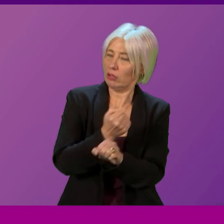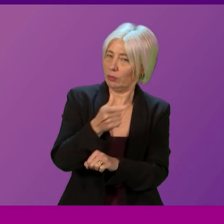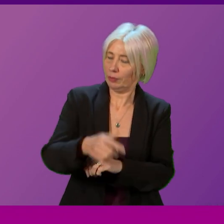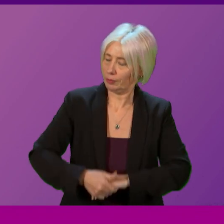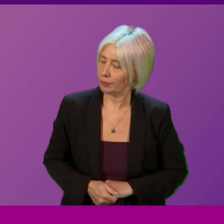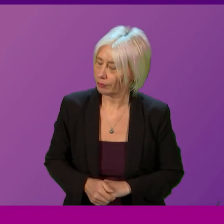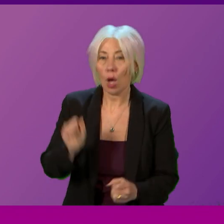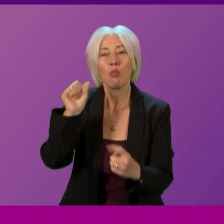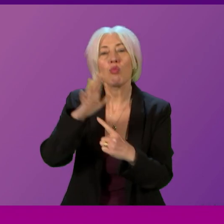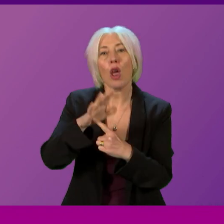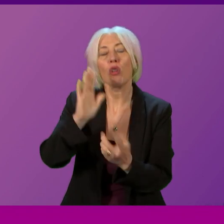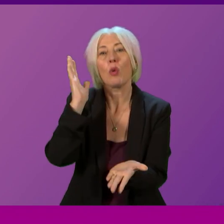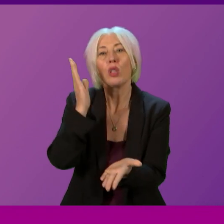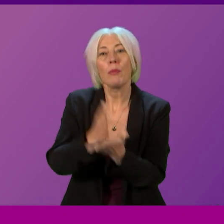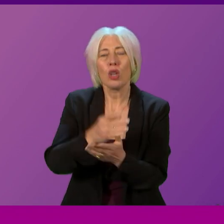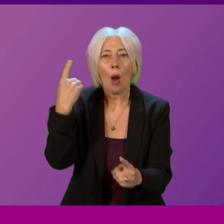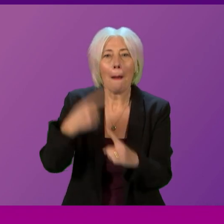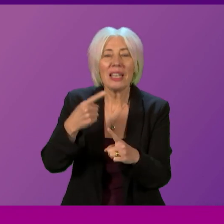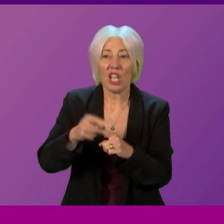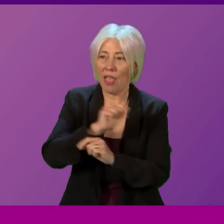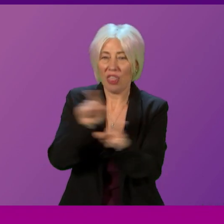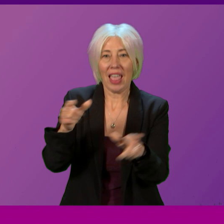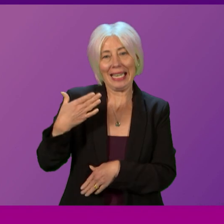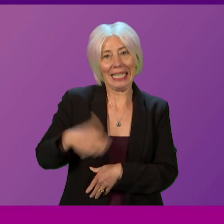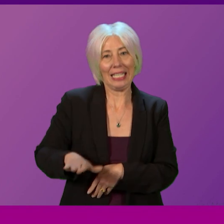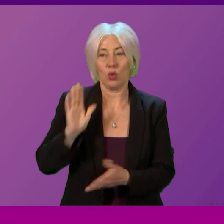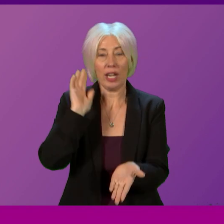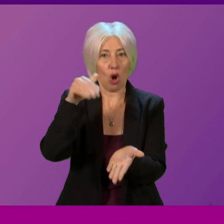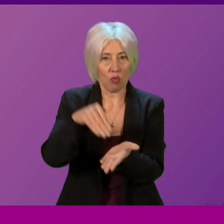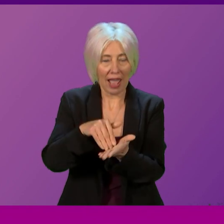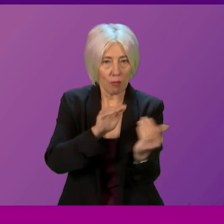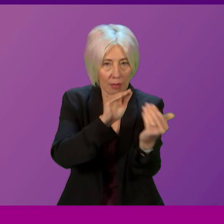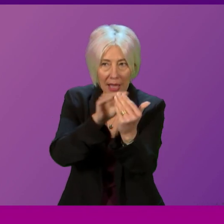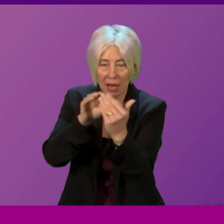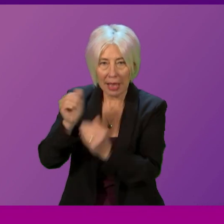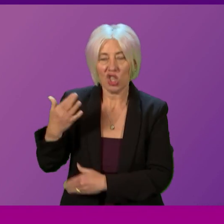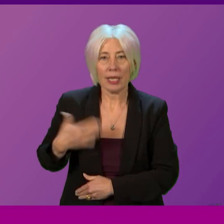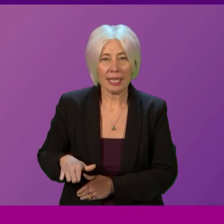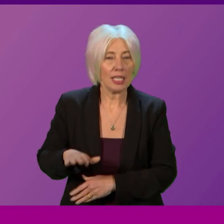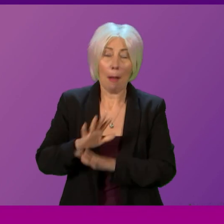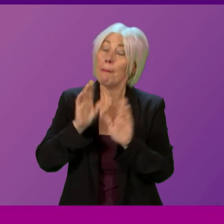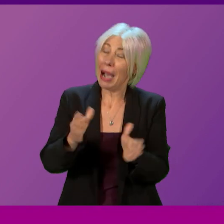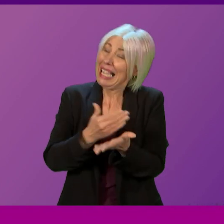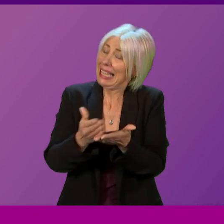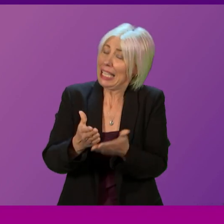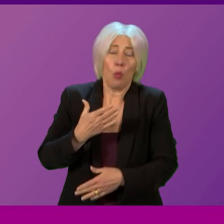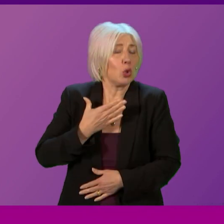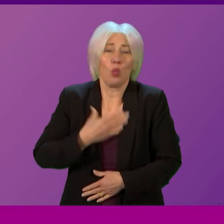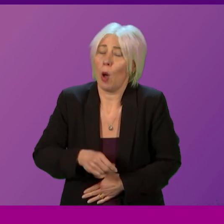Of course, our priority is to ensure that the immediate needs of those who arrive are met, but we are clear that we do not want anyone to spend more time than is absolutely